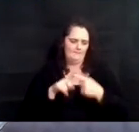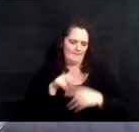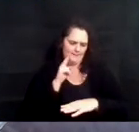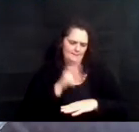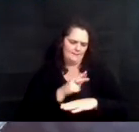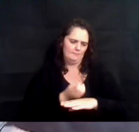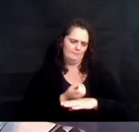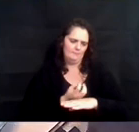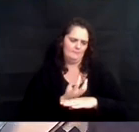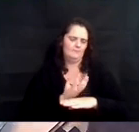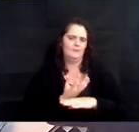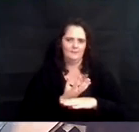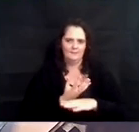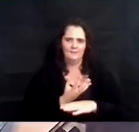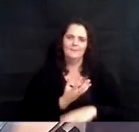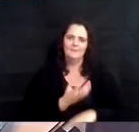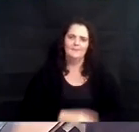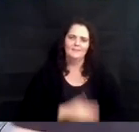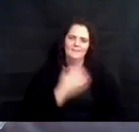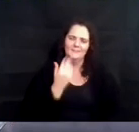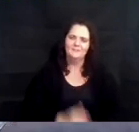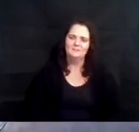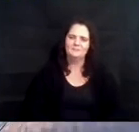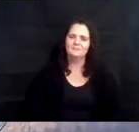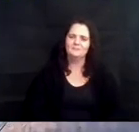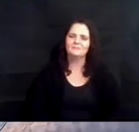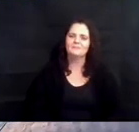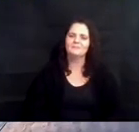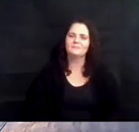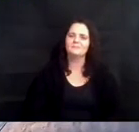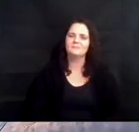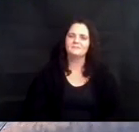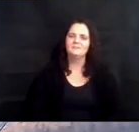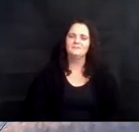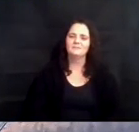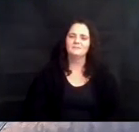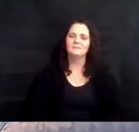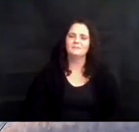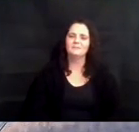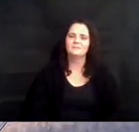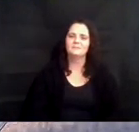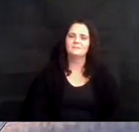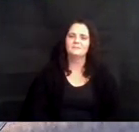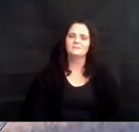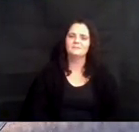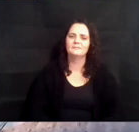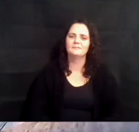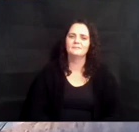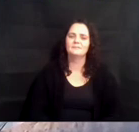really really lovely. Okay and now we're down, we're inside, we're putting that all that water is